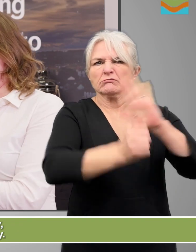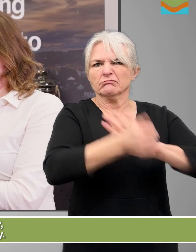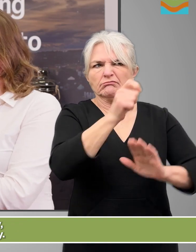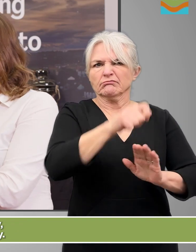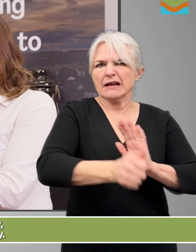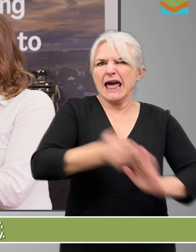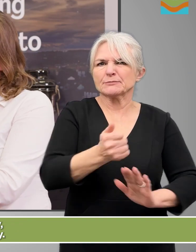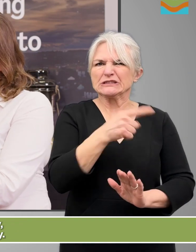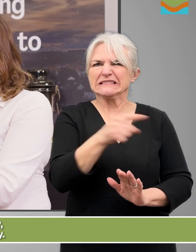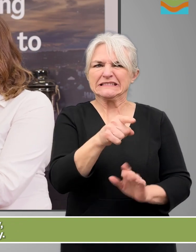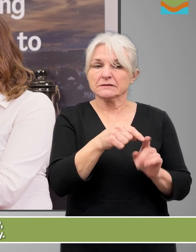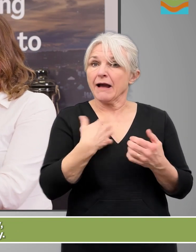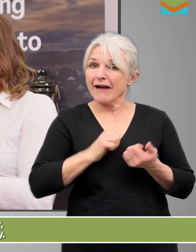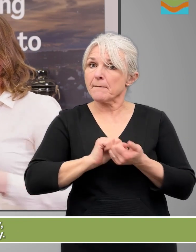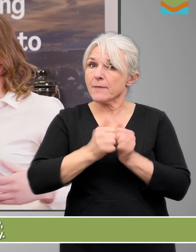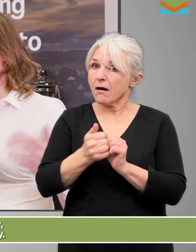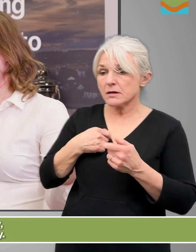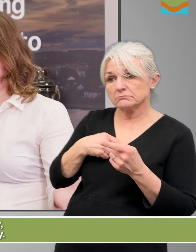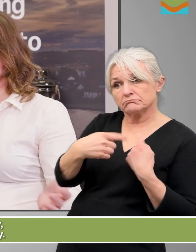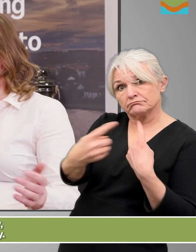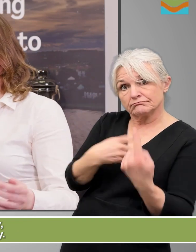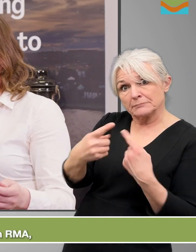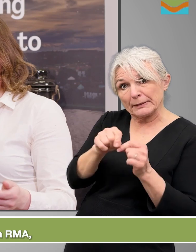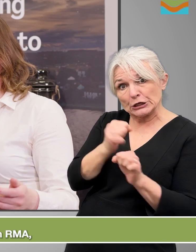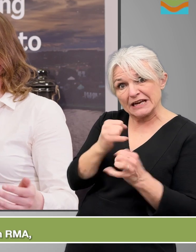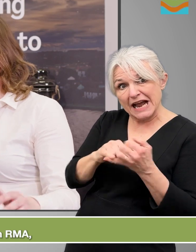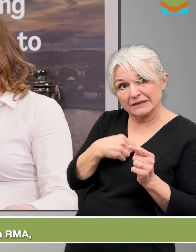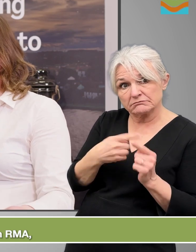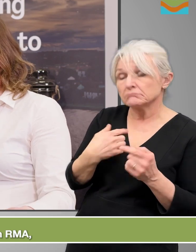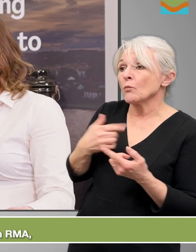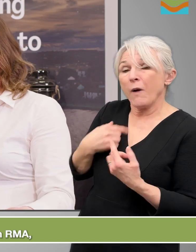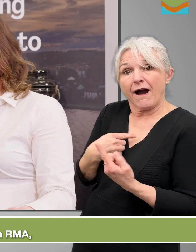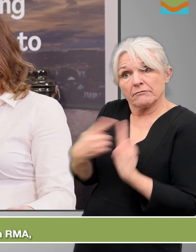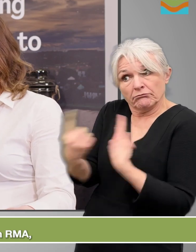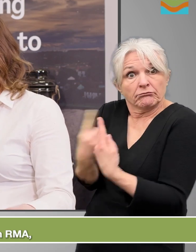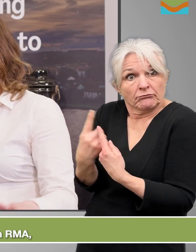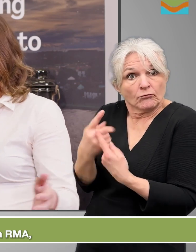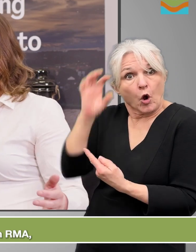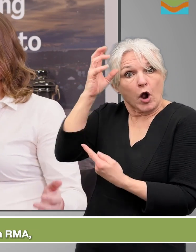BGS, The Coal Authority, The Environment Agency. The Environment Agency is an RMA,